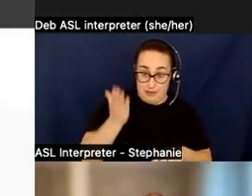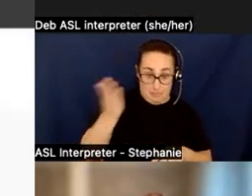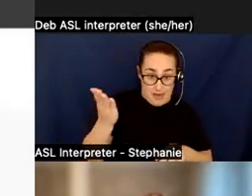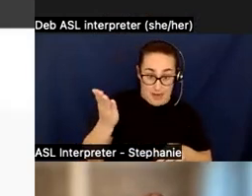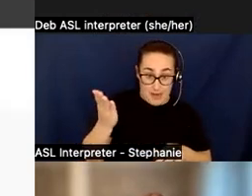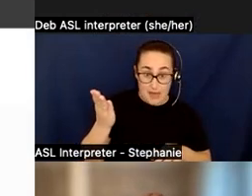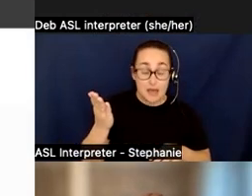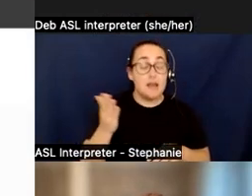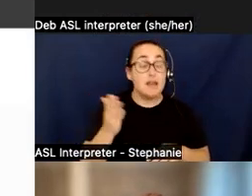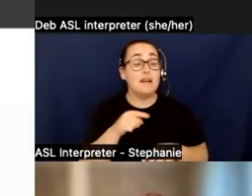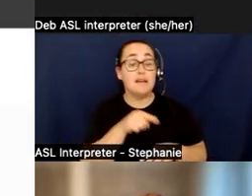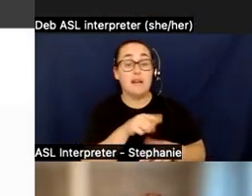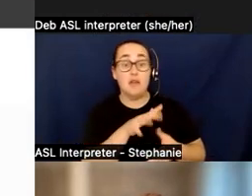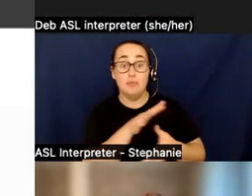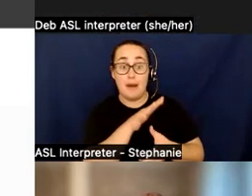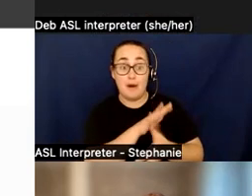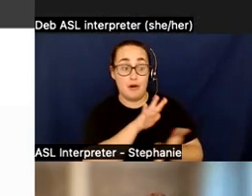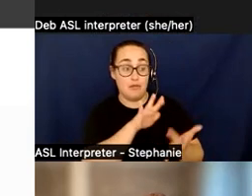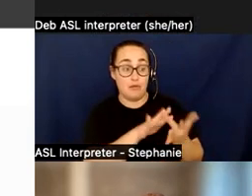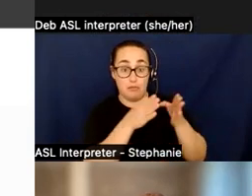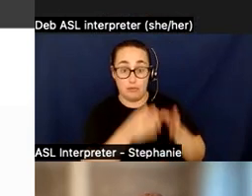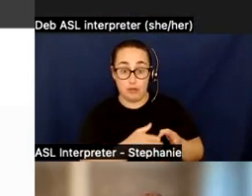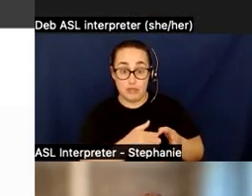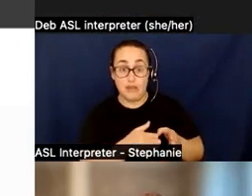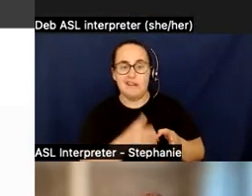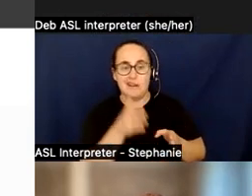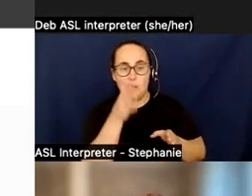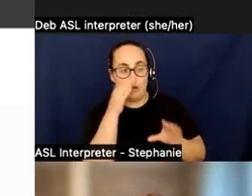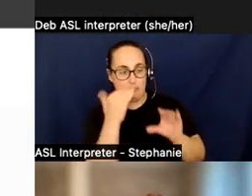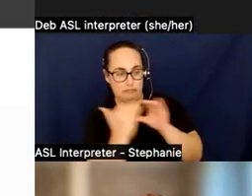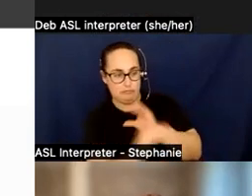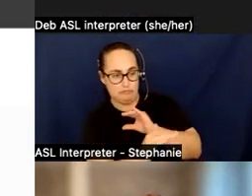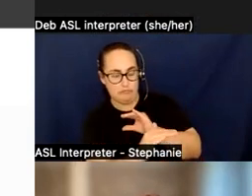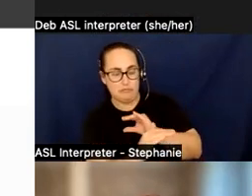asking them to set up a password. Once that stage is done, you'll be able to log